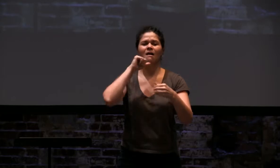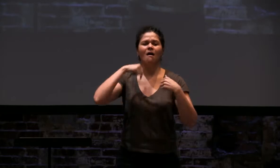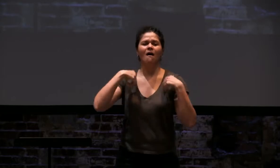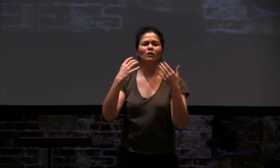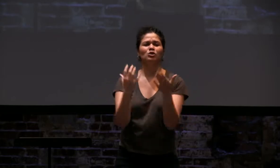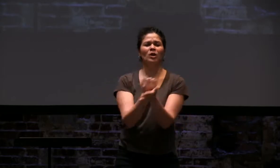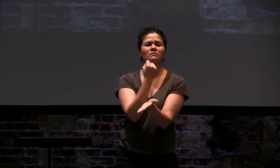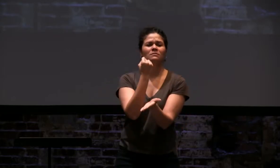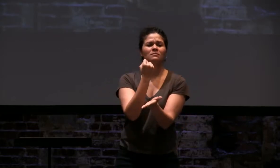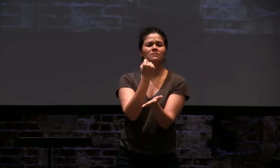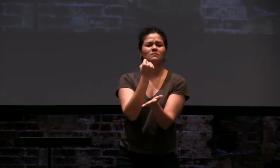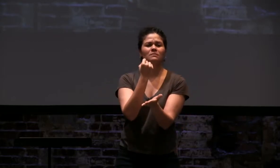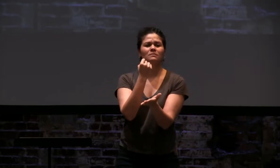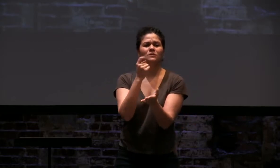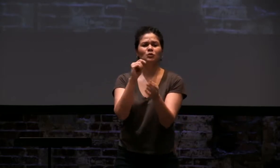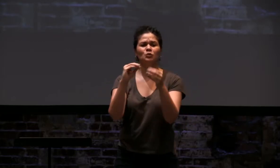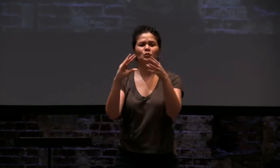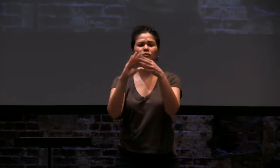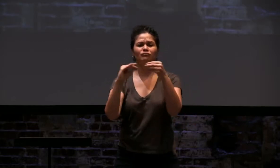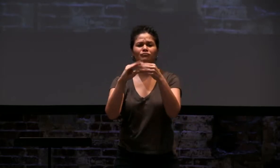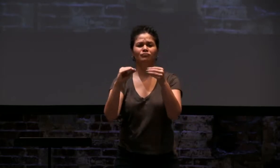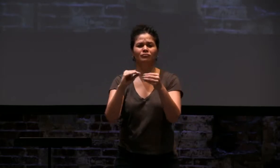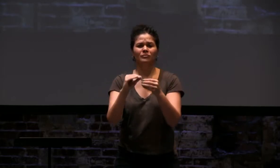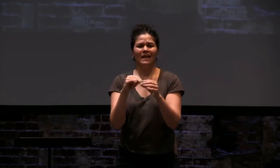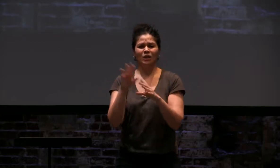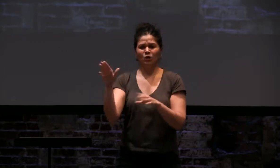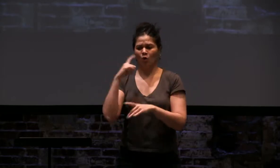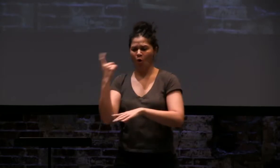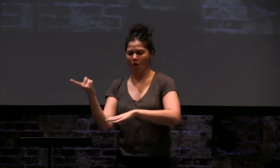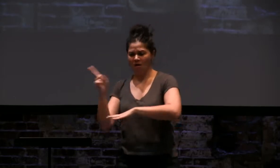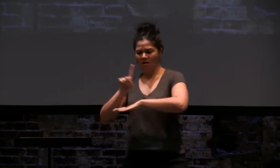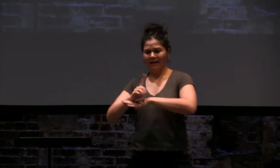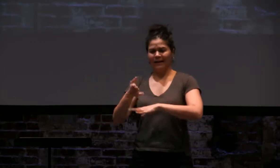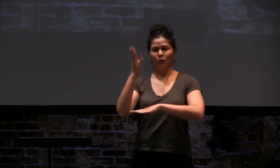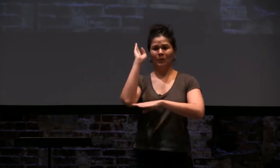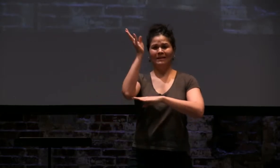and think about boiling it down to one sentence.